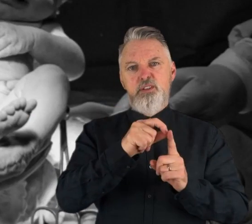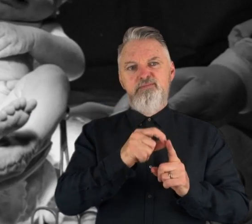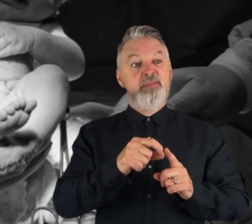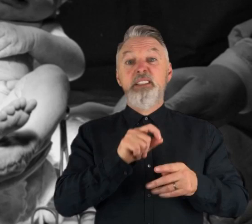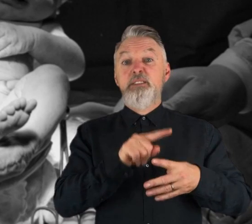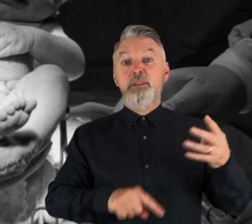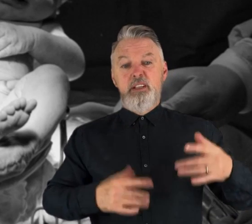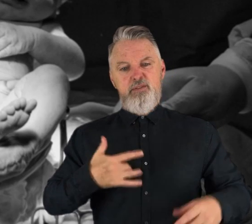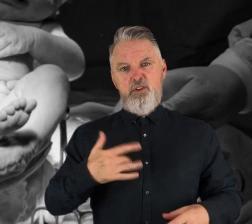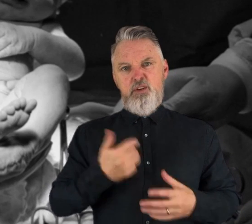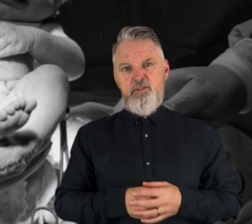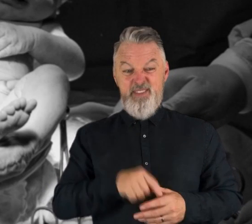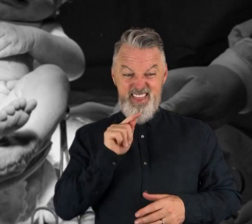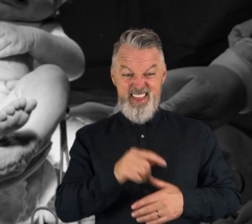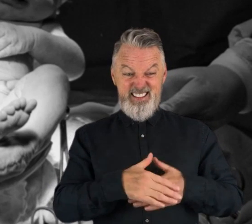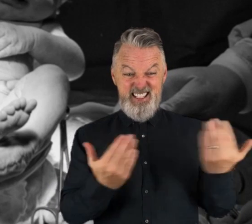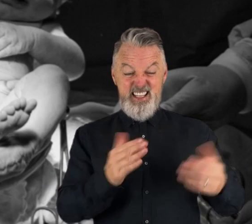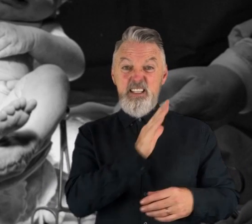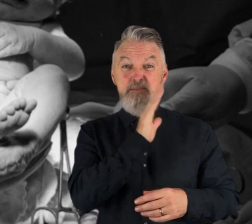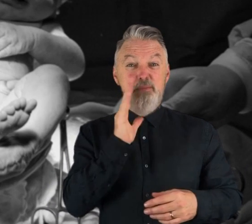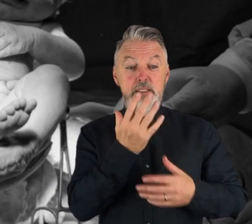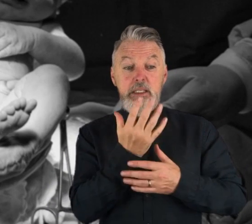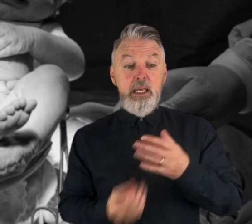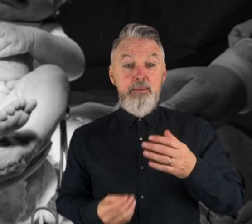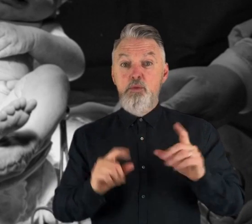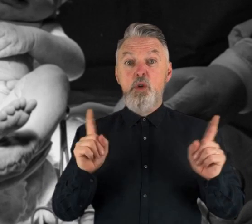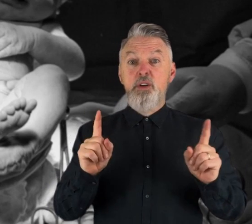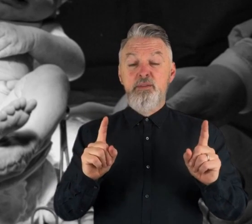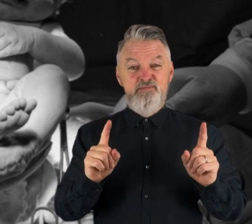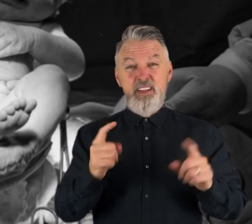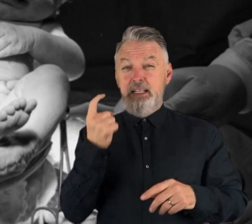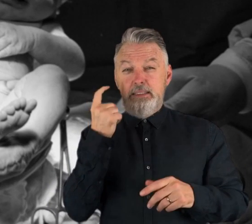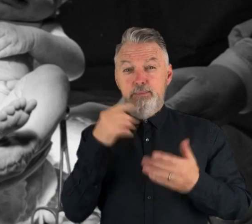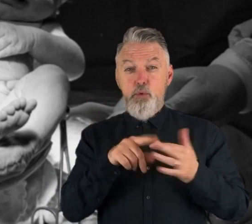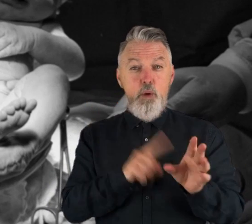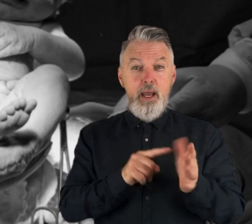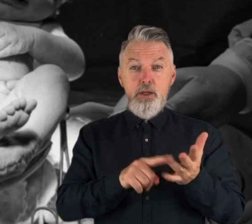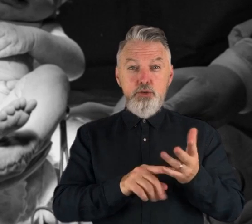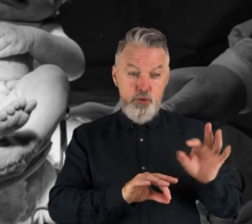What was missing that day in the delivery room, and is still missing today, was a simple way to measure mask leak